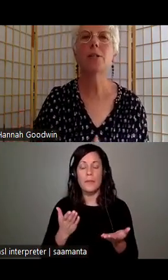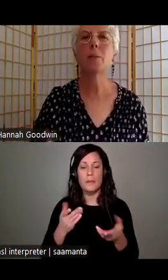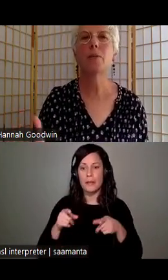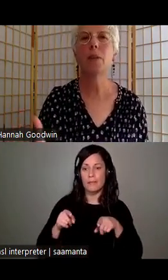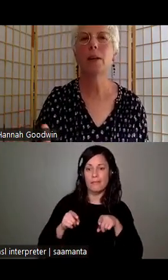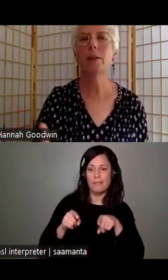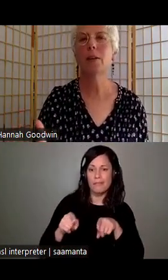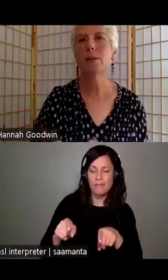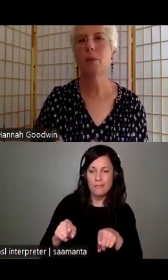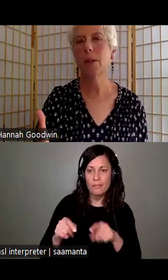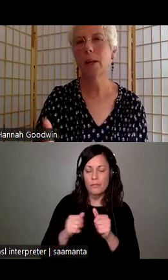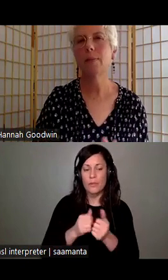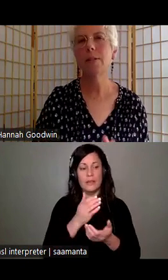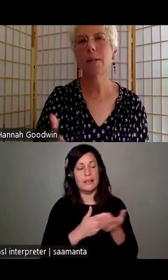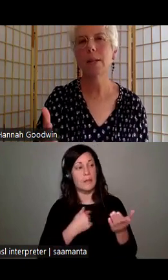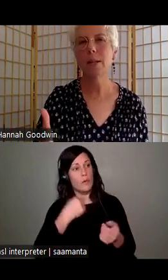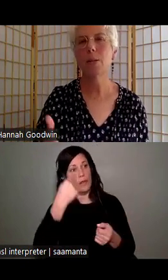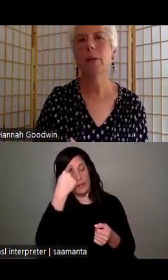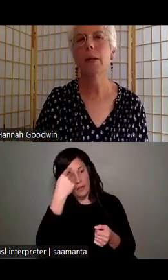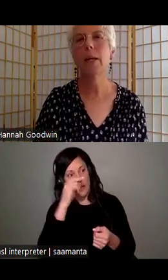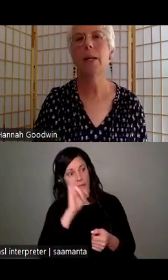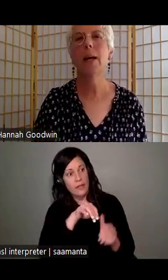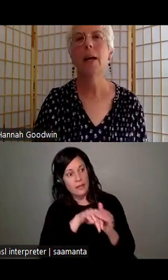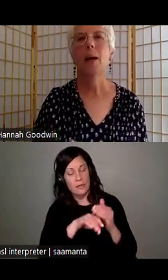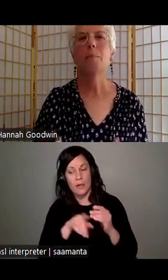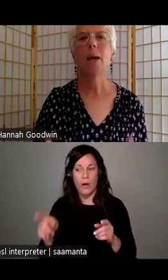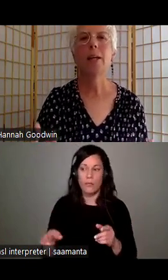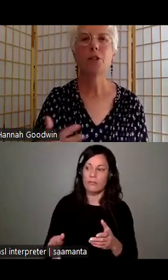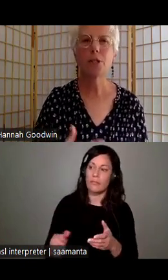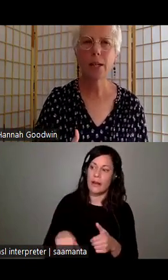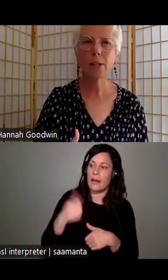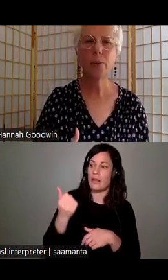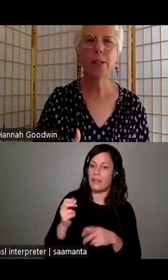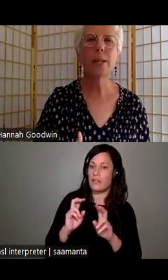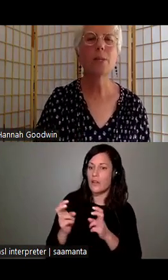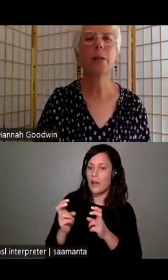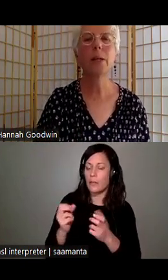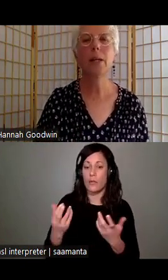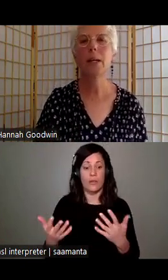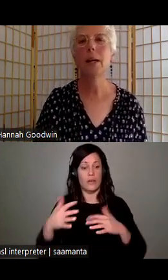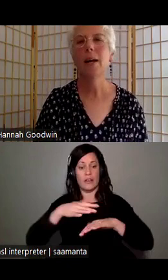to some of the things that we think of as accessibility may intersect with accessibility,